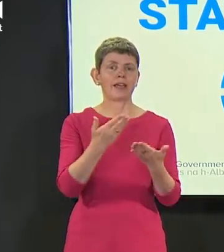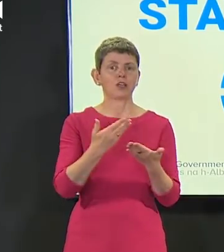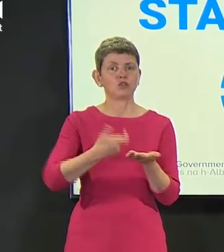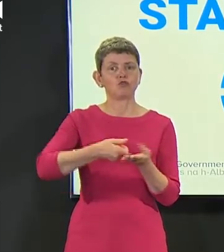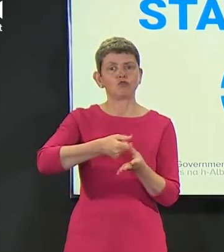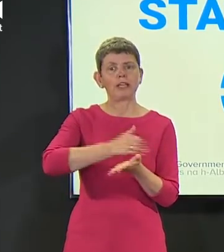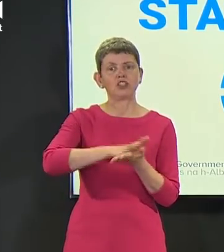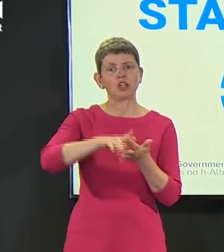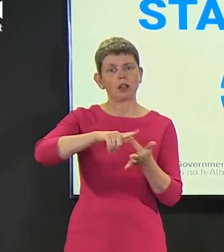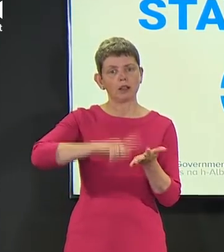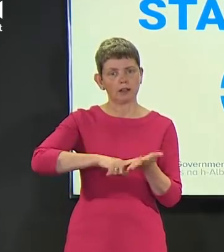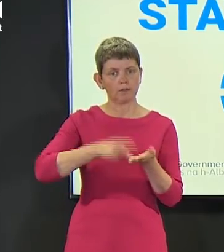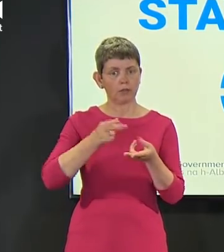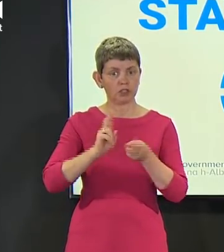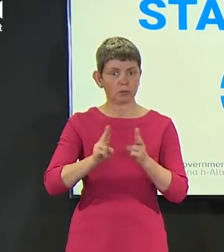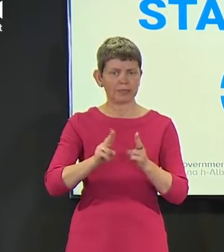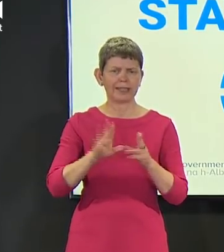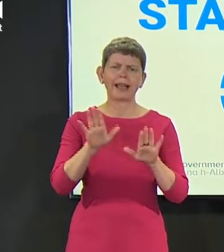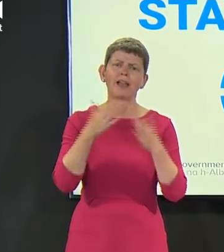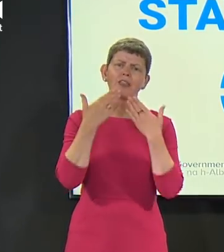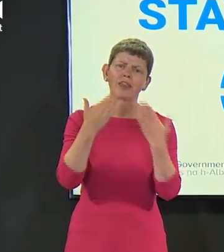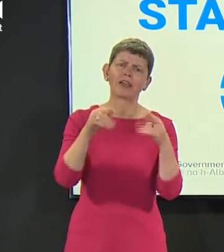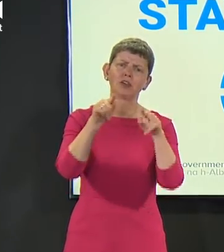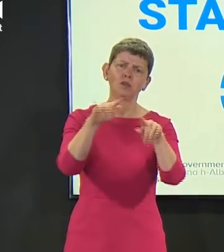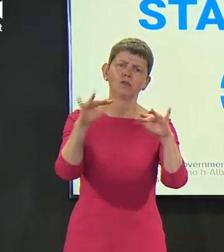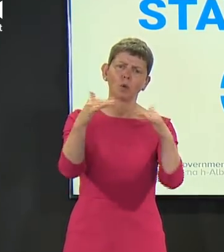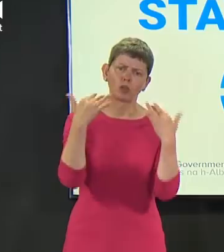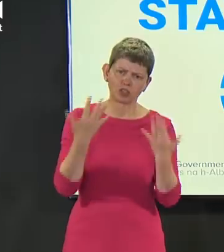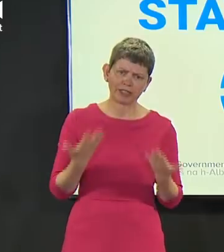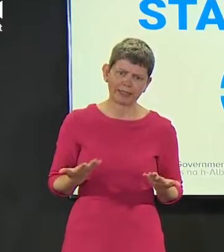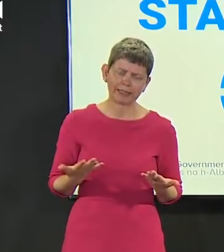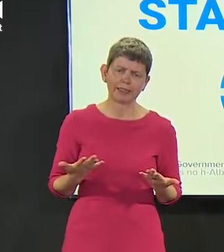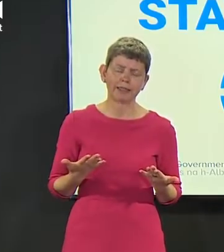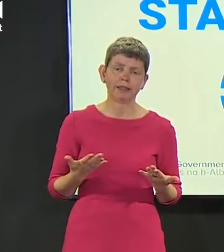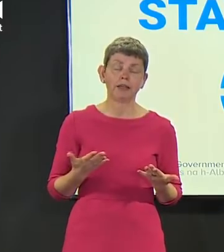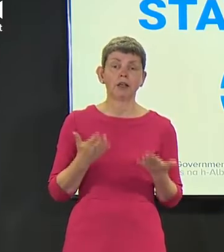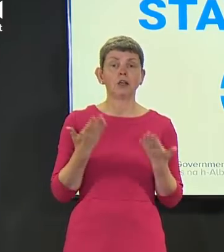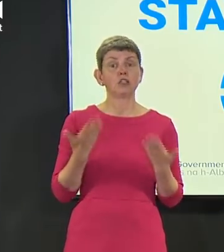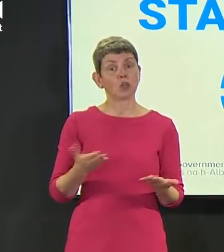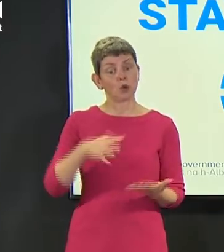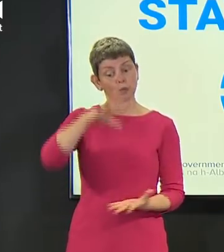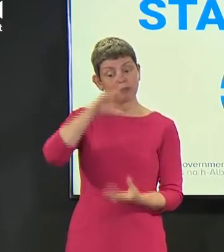our interpretation and to you for tuning in um just to very briefly summarize we're on track